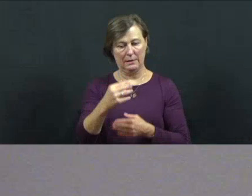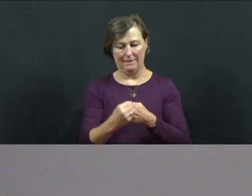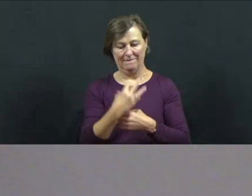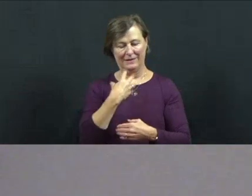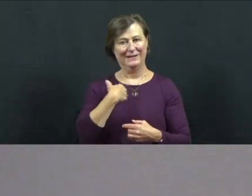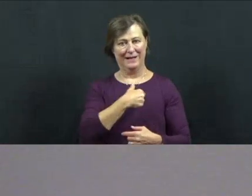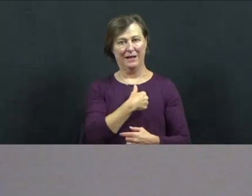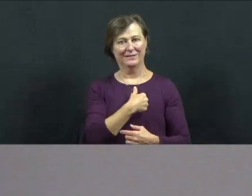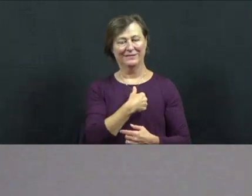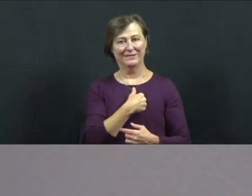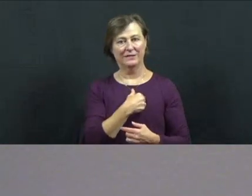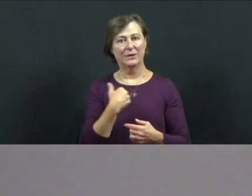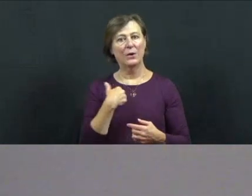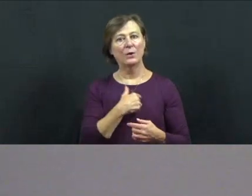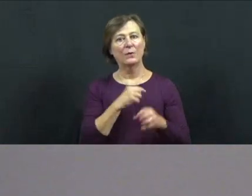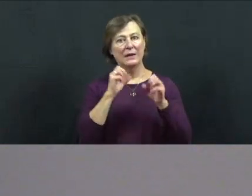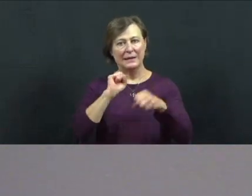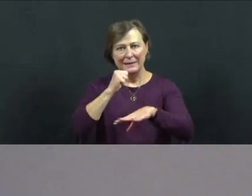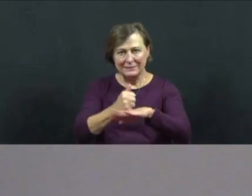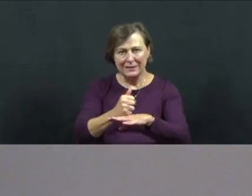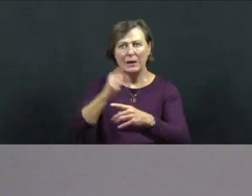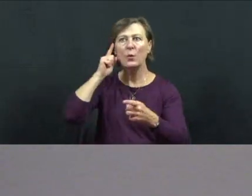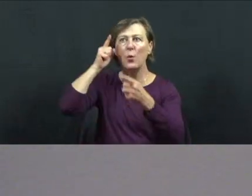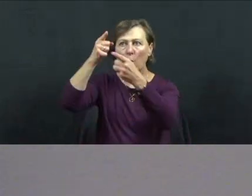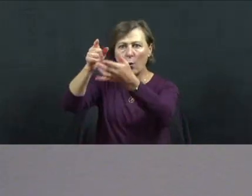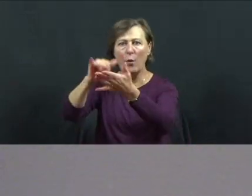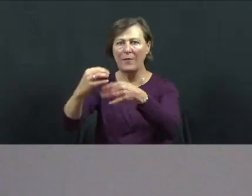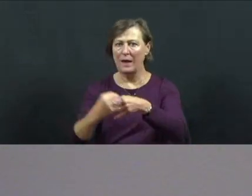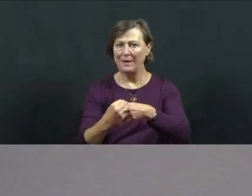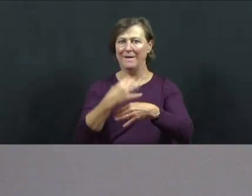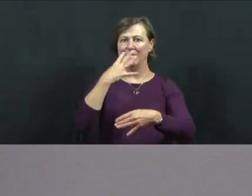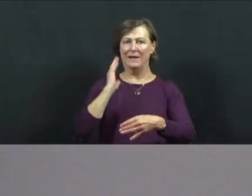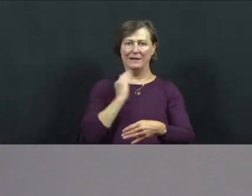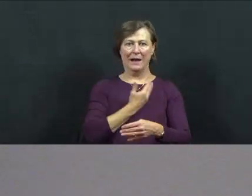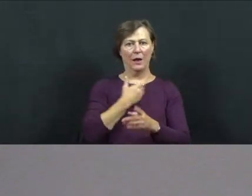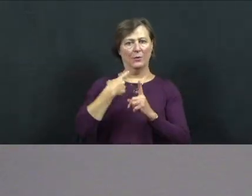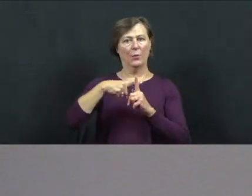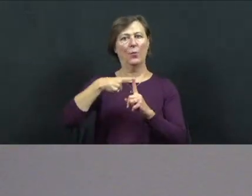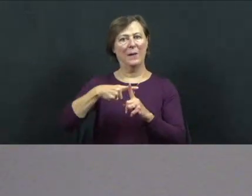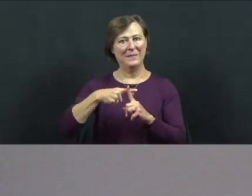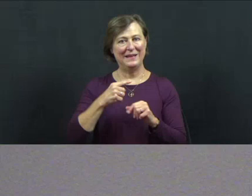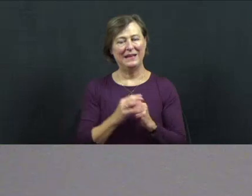We can set goals that affect our well-being.